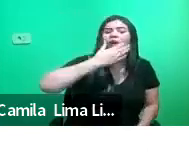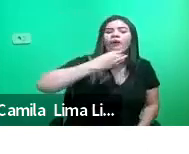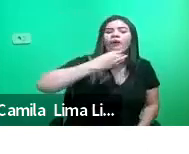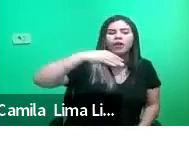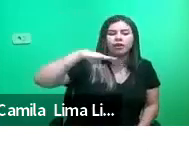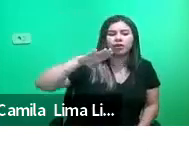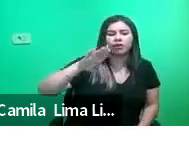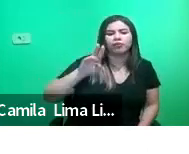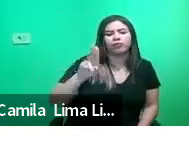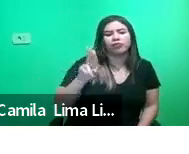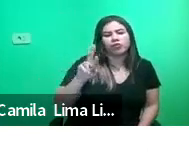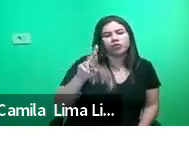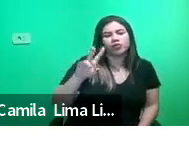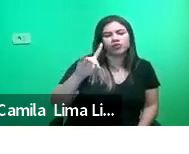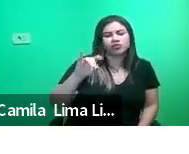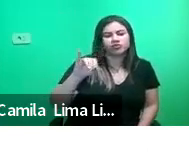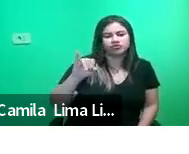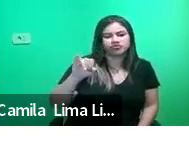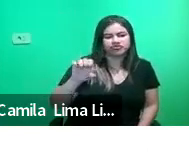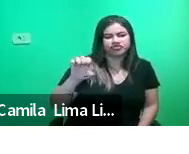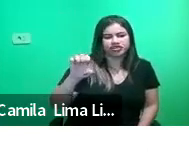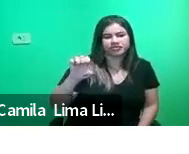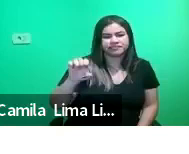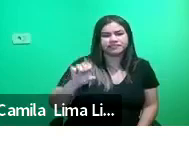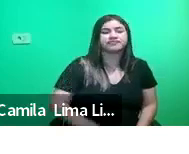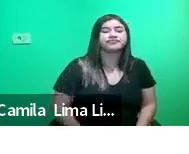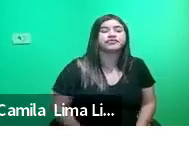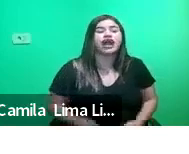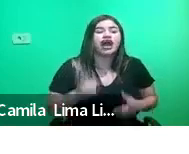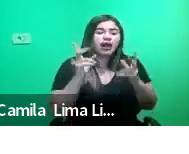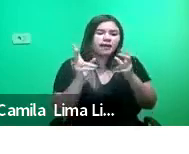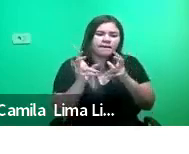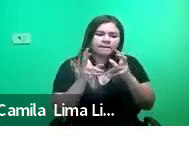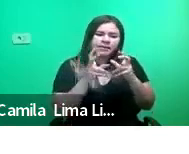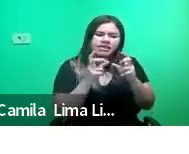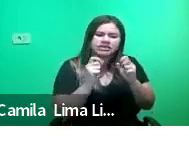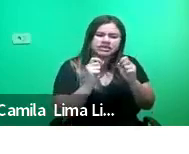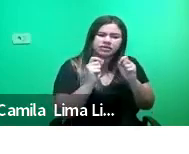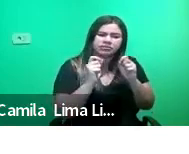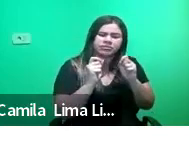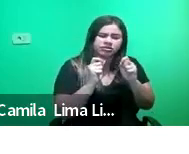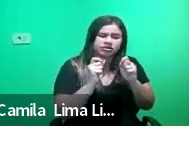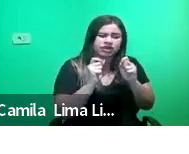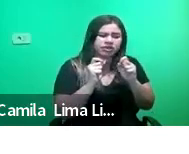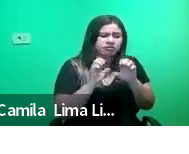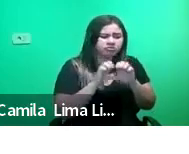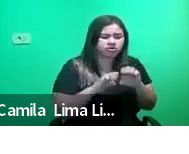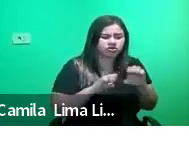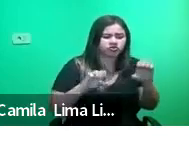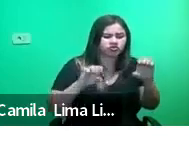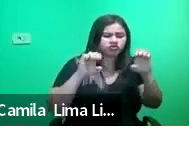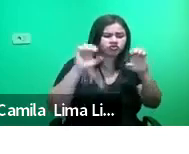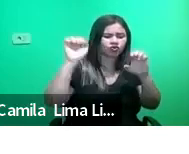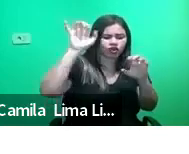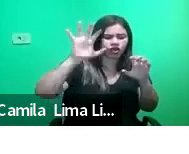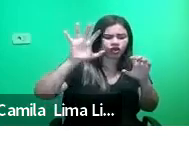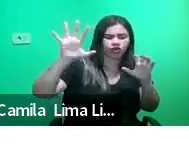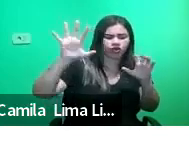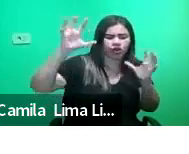Santos notes that notes that the presence of screen uralism uralism and structures of and structures of domination was so was so strong that he'd ended was so strong that he ended up